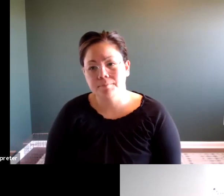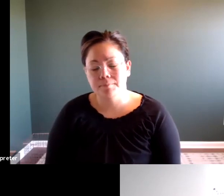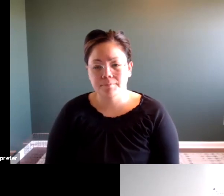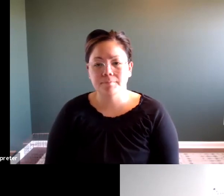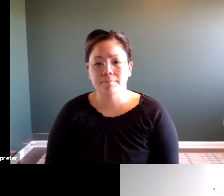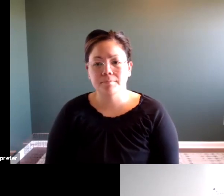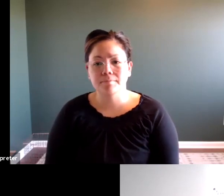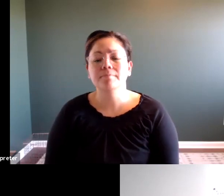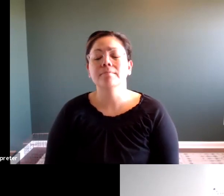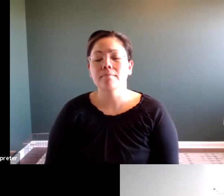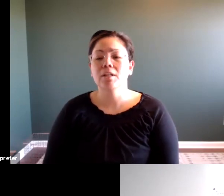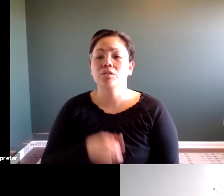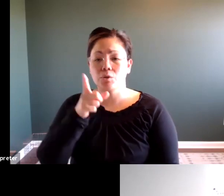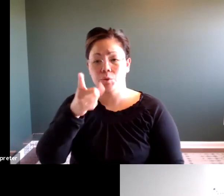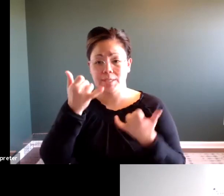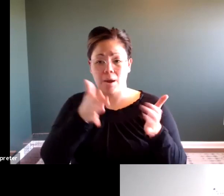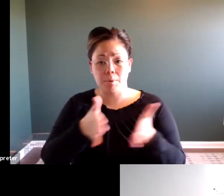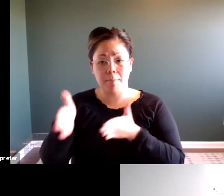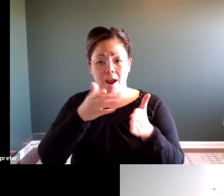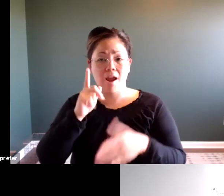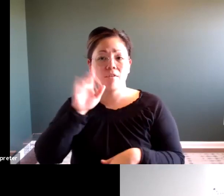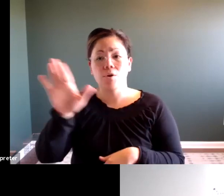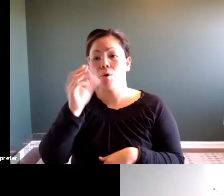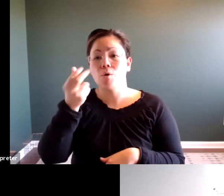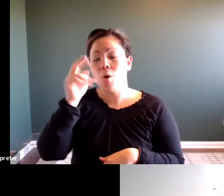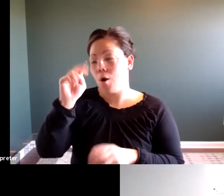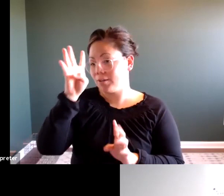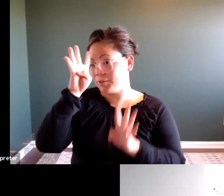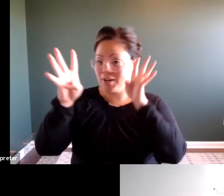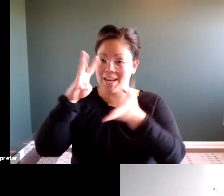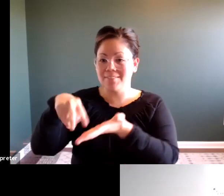So as you prepare for your own creative endeavor, "Dancing with the Stars,"